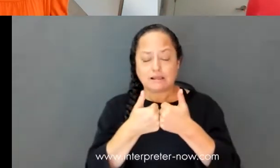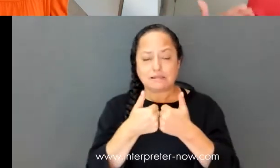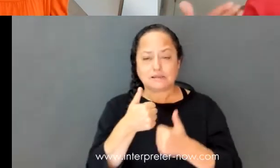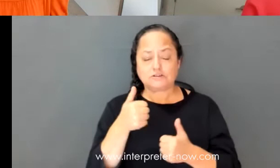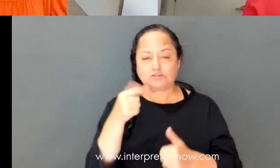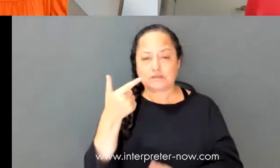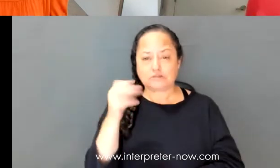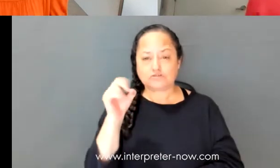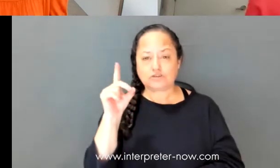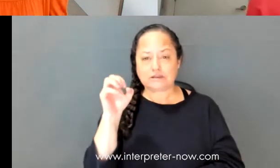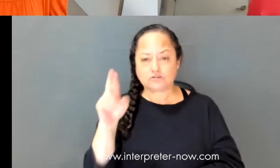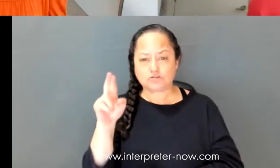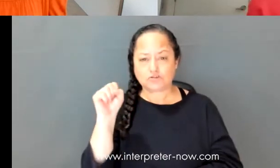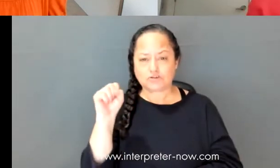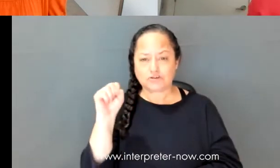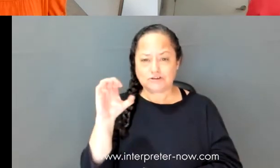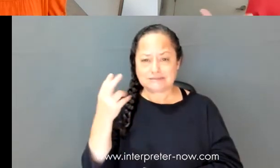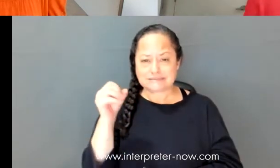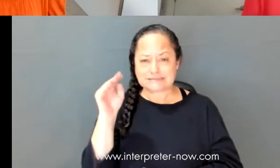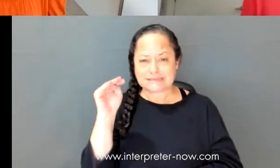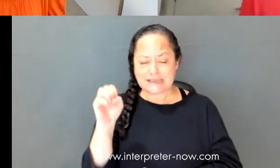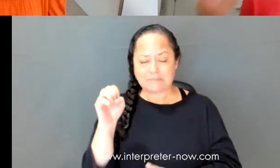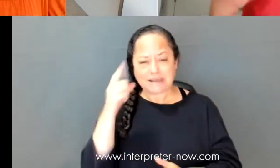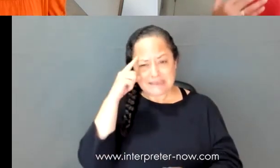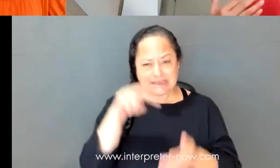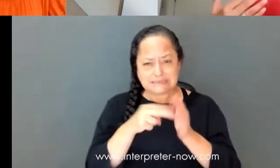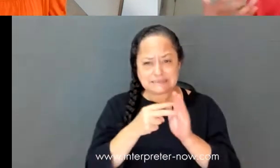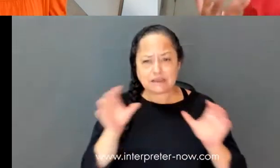that means taking intentional action, having a growth mindset, because I certainly was